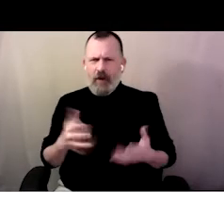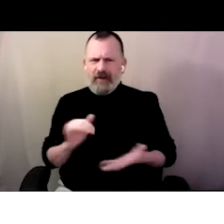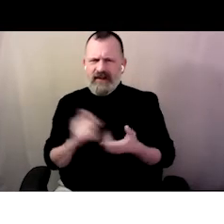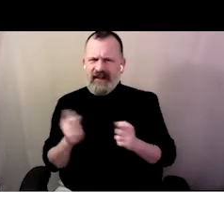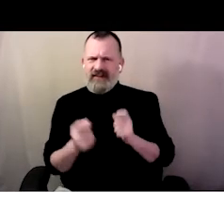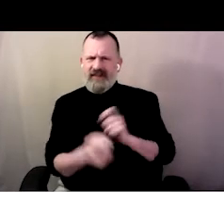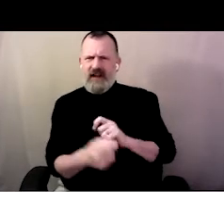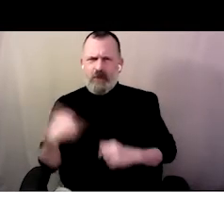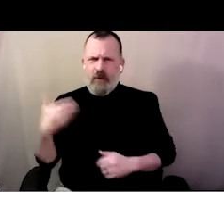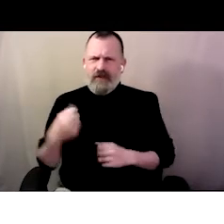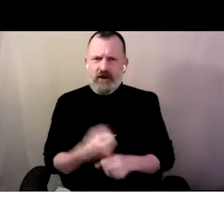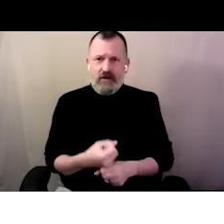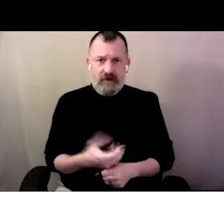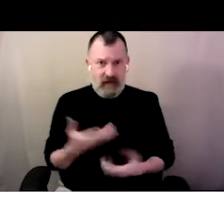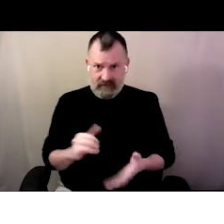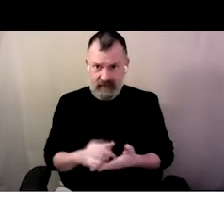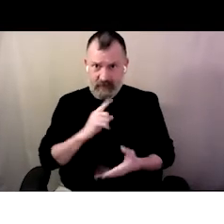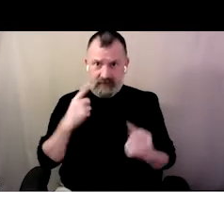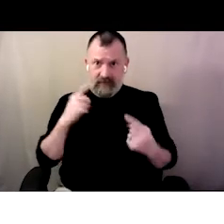an effective way to to to to turn around cyber criminals.